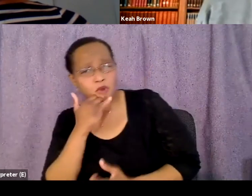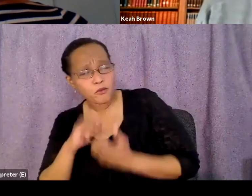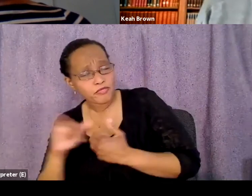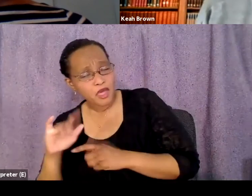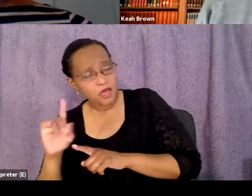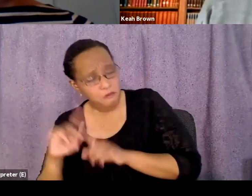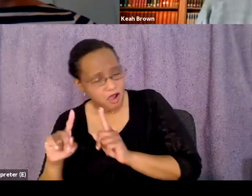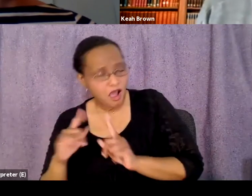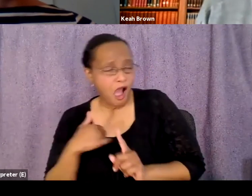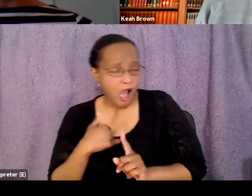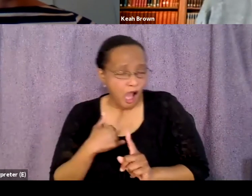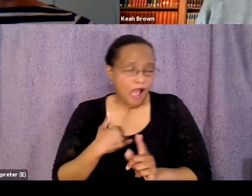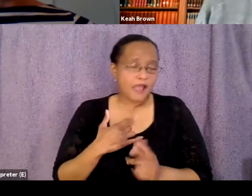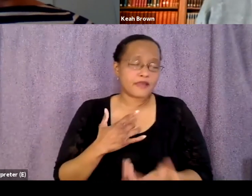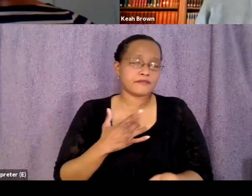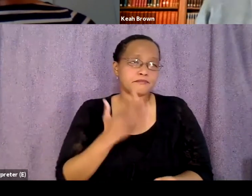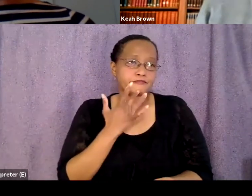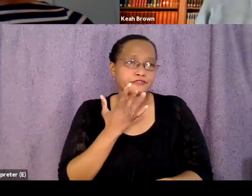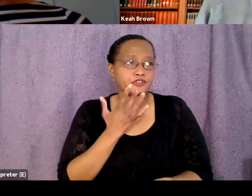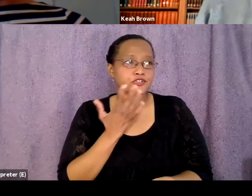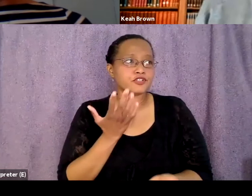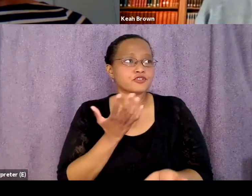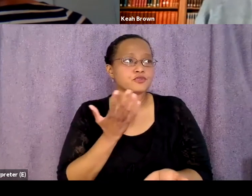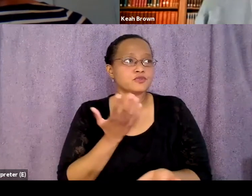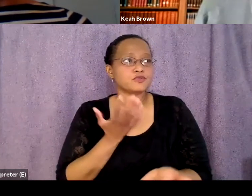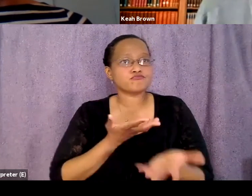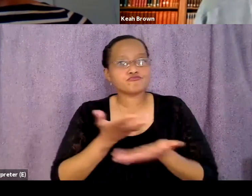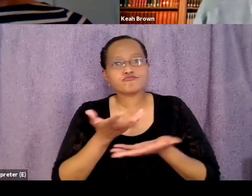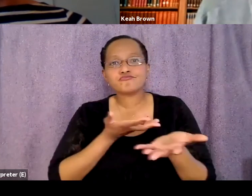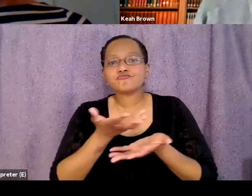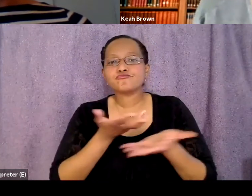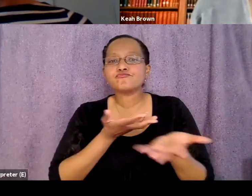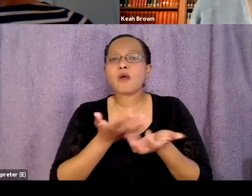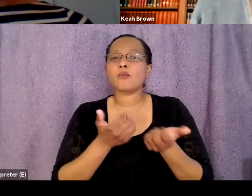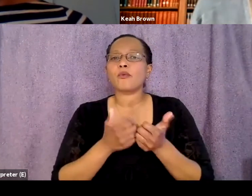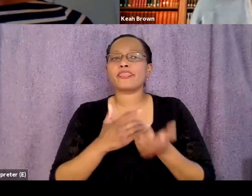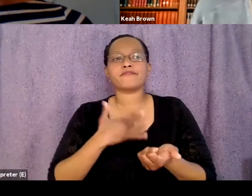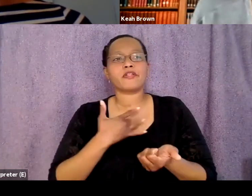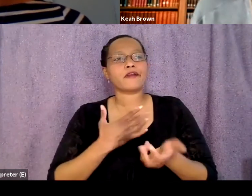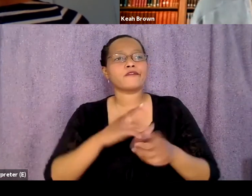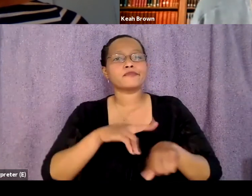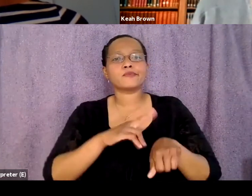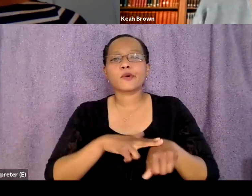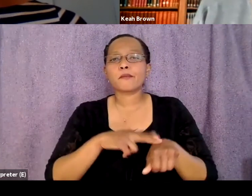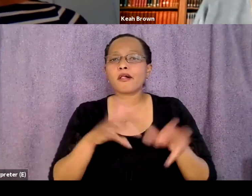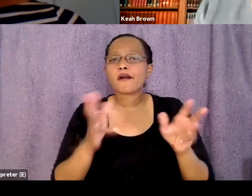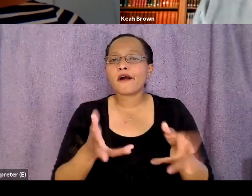Keah Brown: Under the assumption that we're just having a normal conversation I think